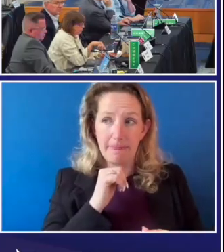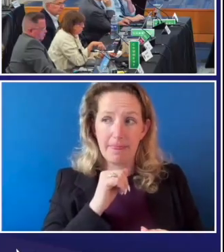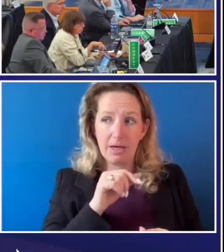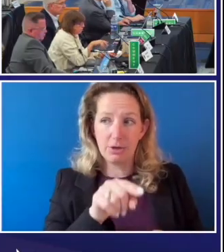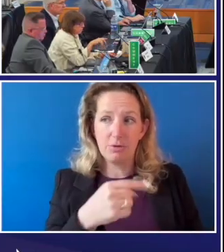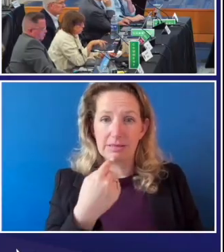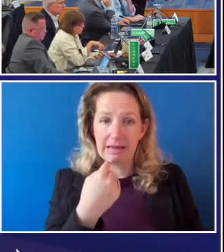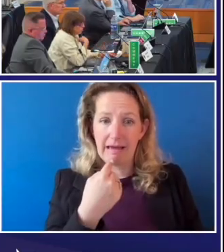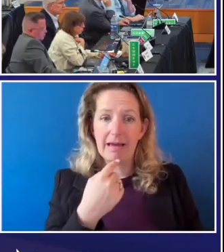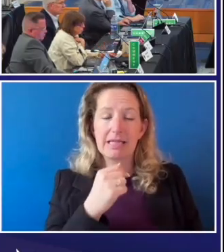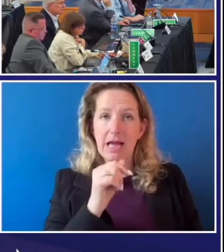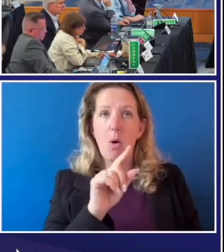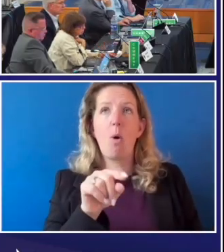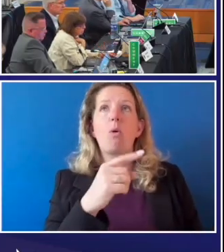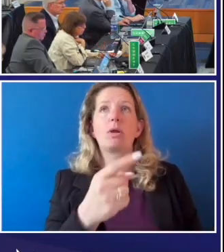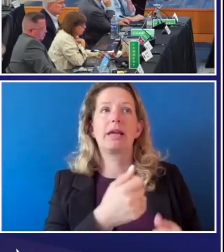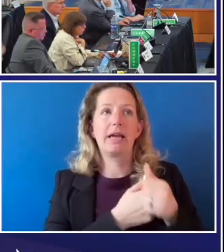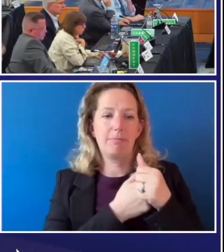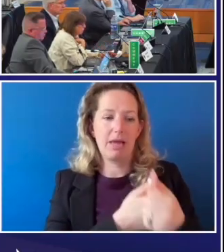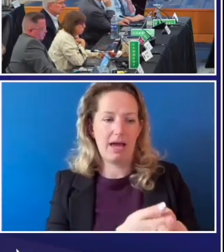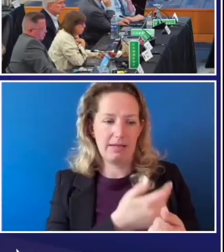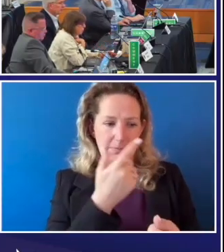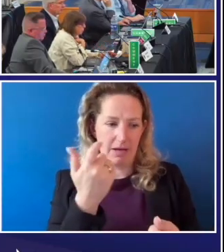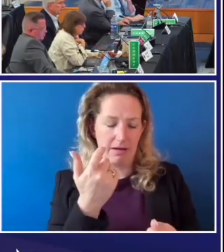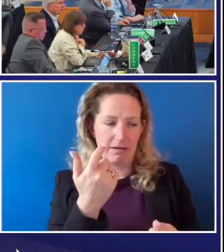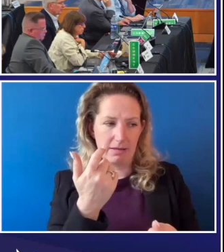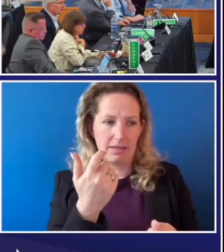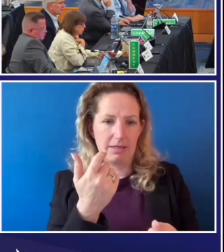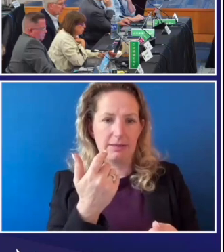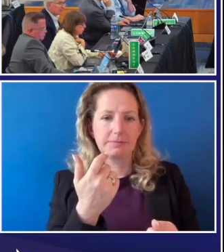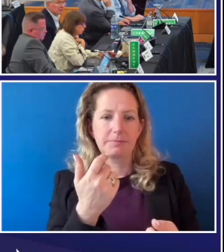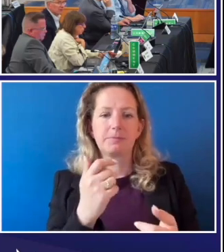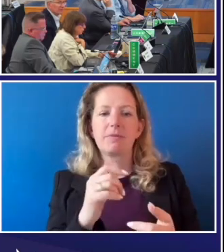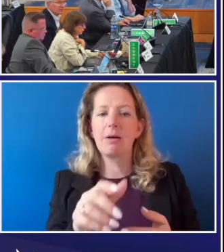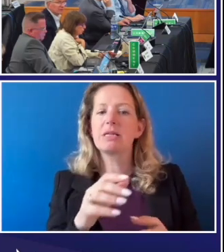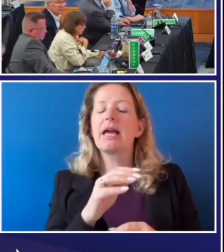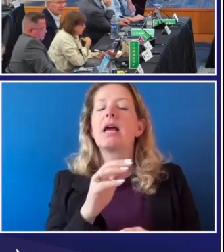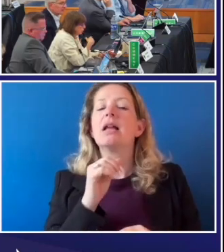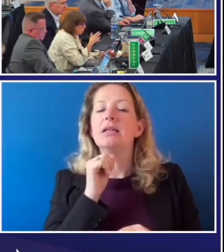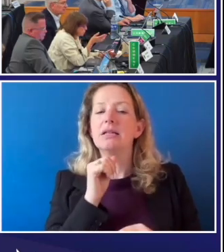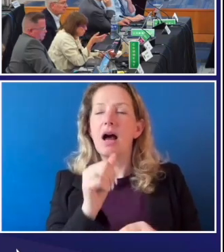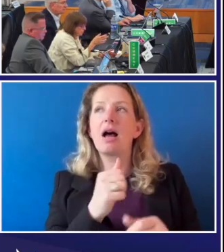So I think it's, I think to me, myself, I would put up, do non-compliance comma, including, or something,